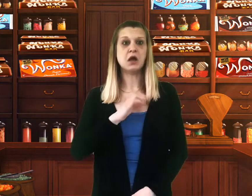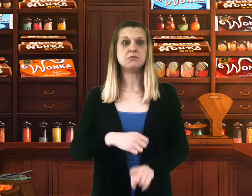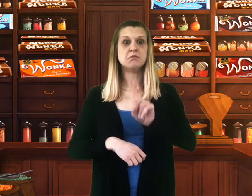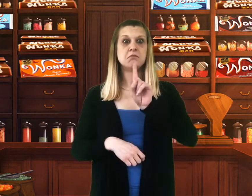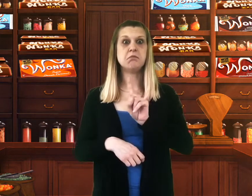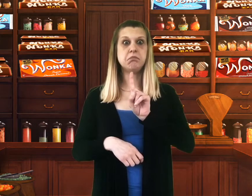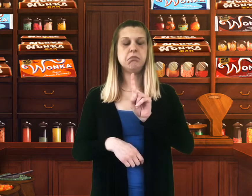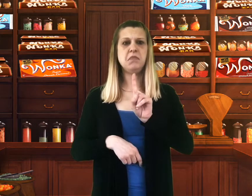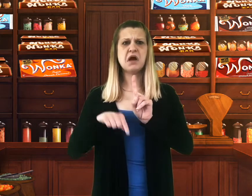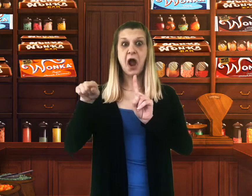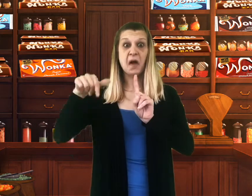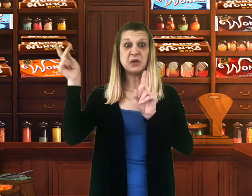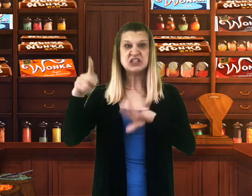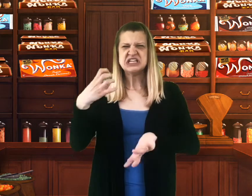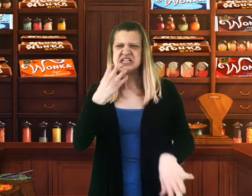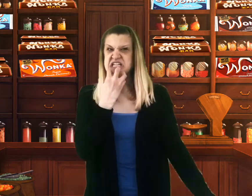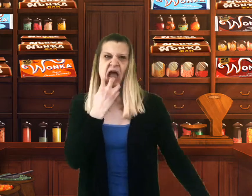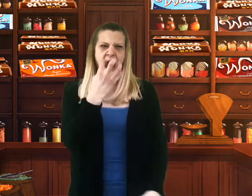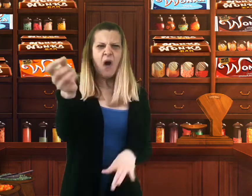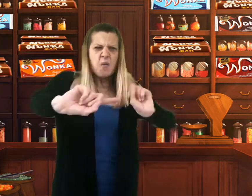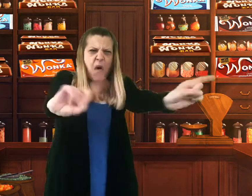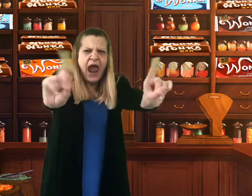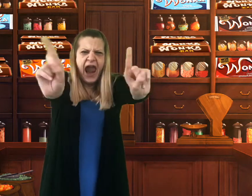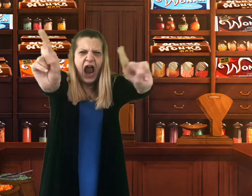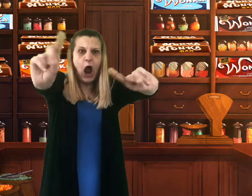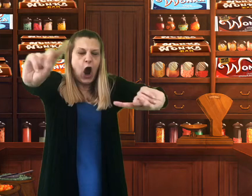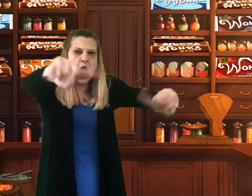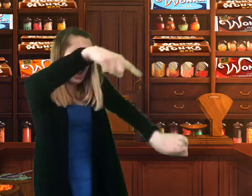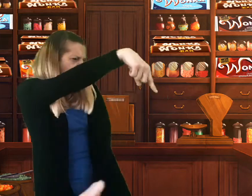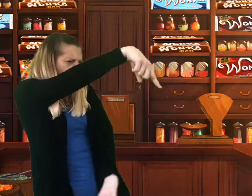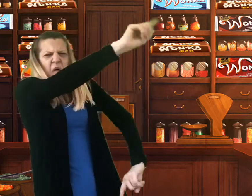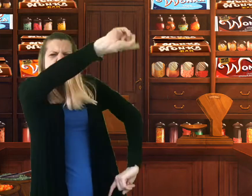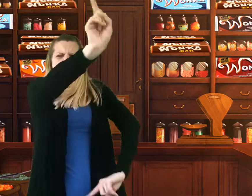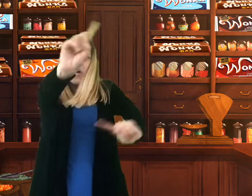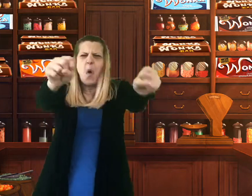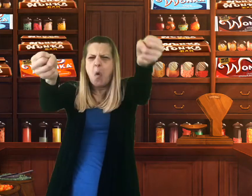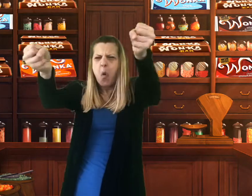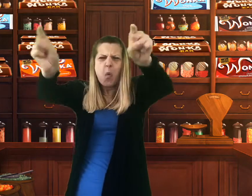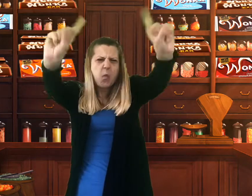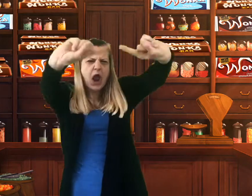"Where is it?" Somebody shouted. "Hold on, everyone! Where is it?!